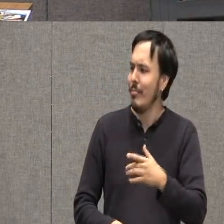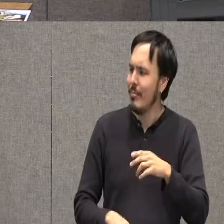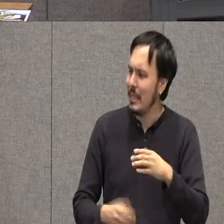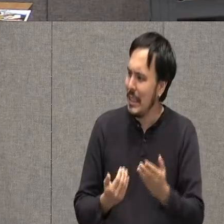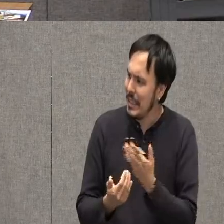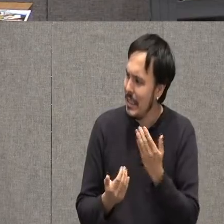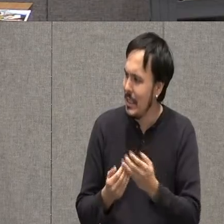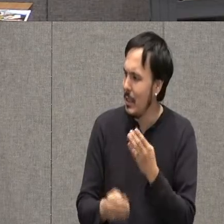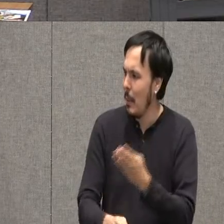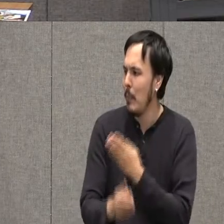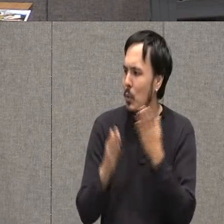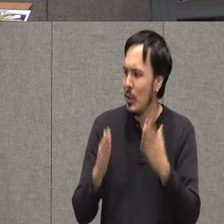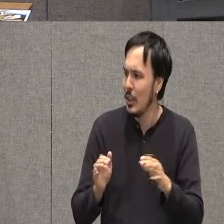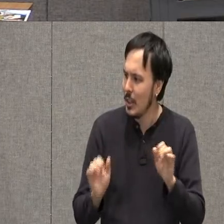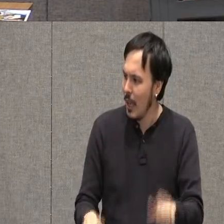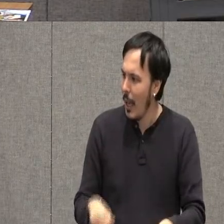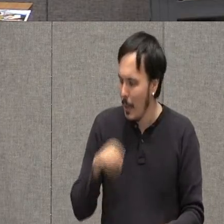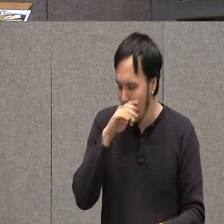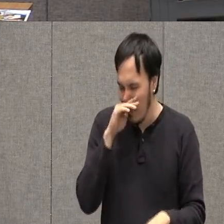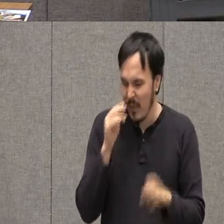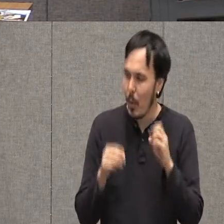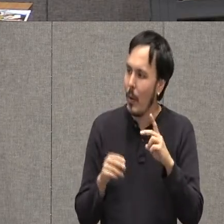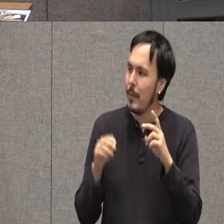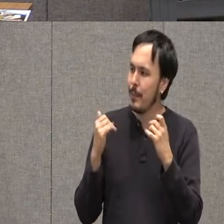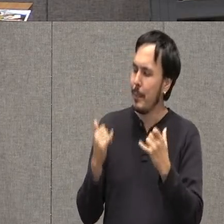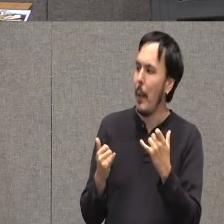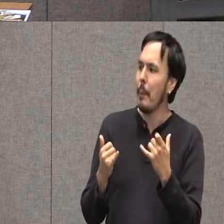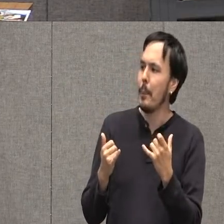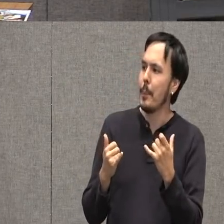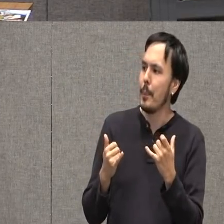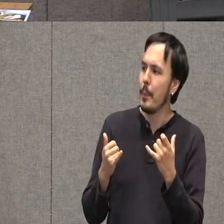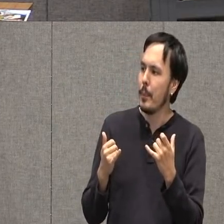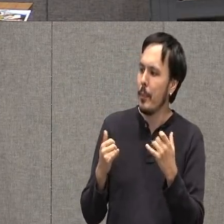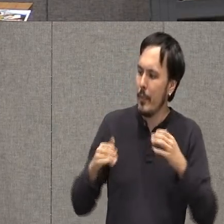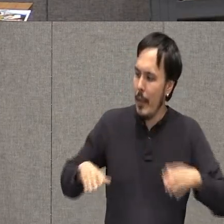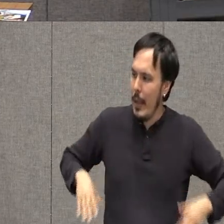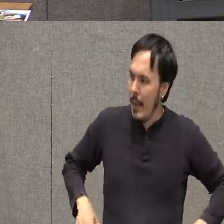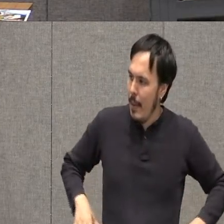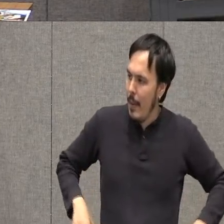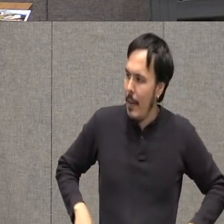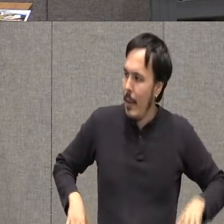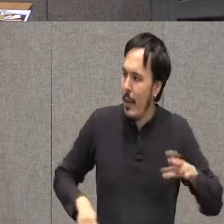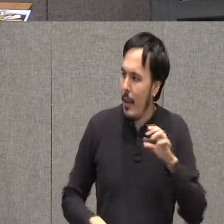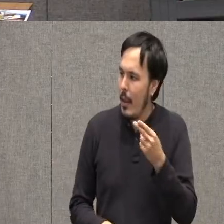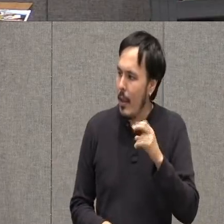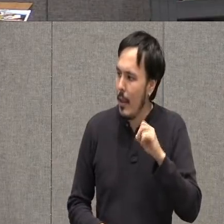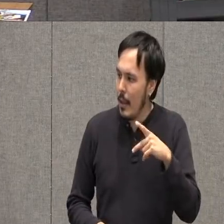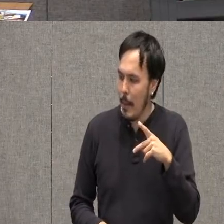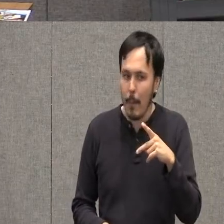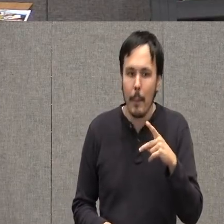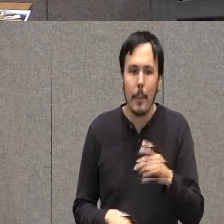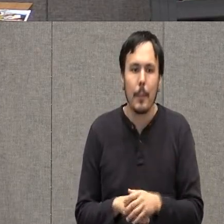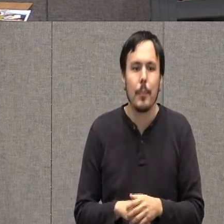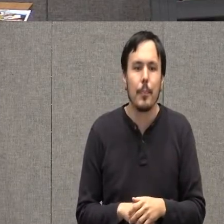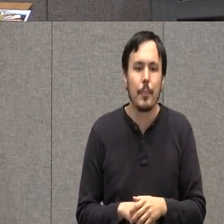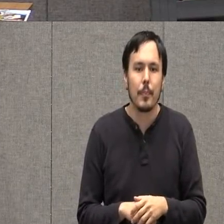And we got to the hips. Okay, and then we're gonna do kind of her jeans